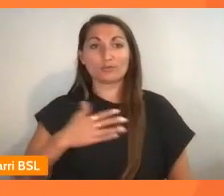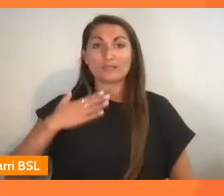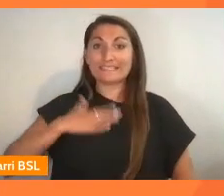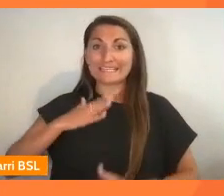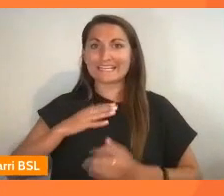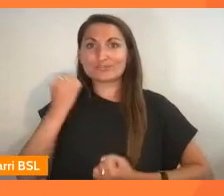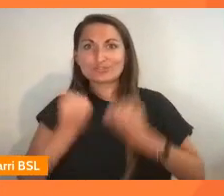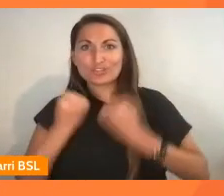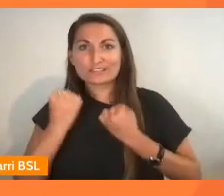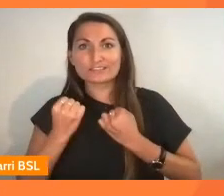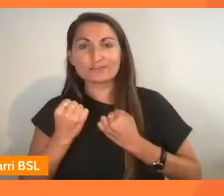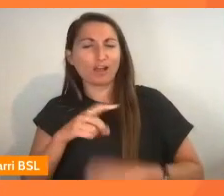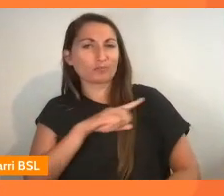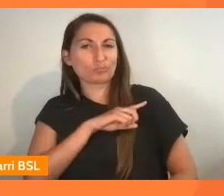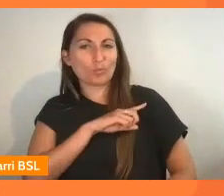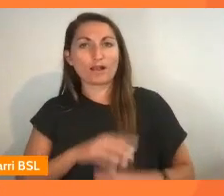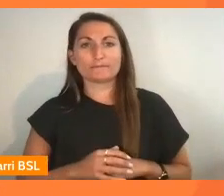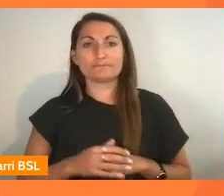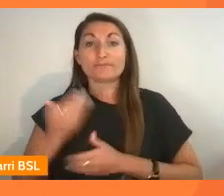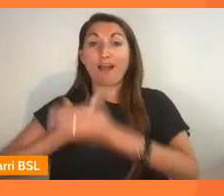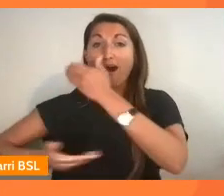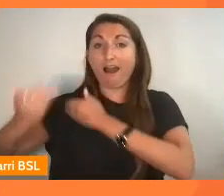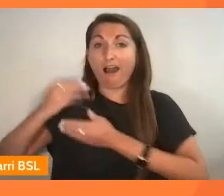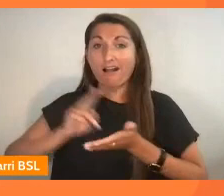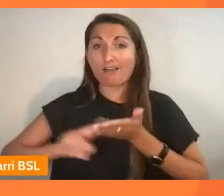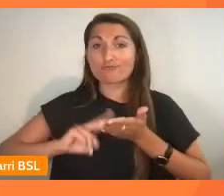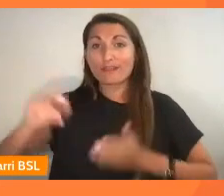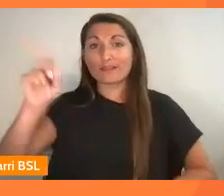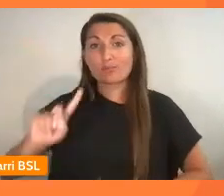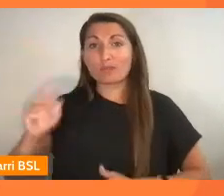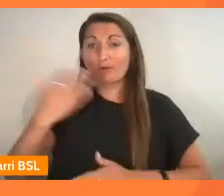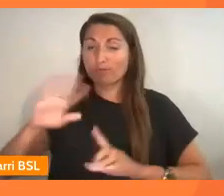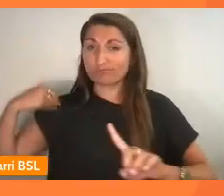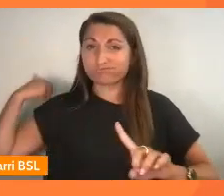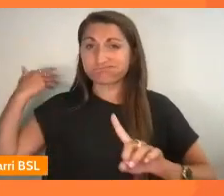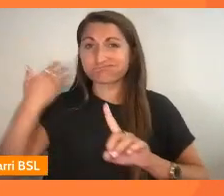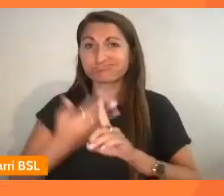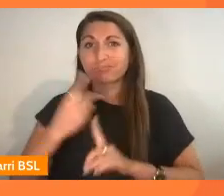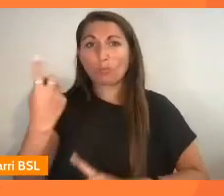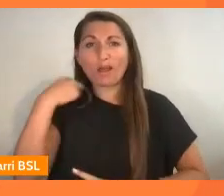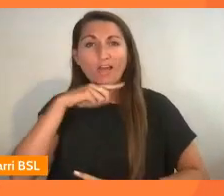By using archive are regular people from the 100 years or so, audiences